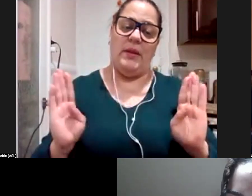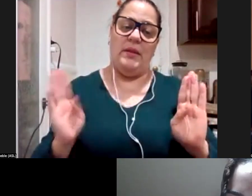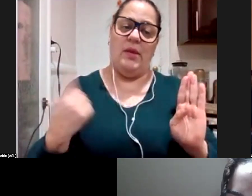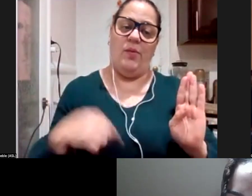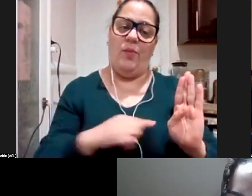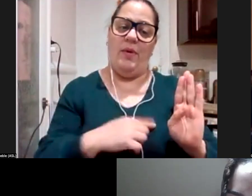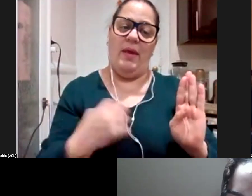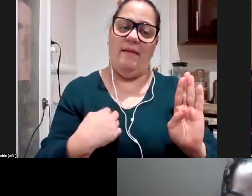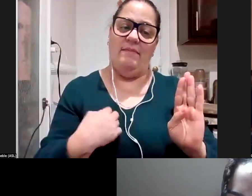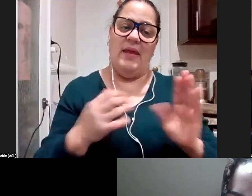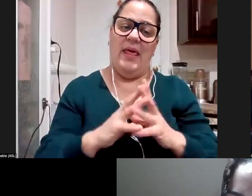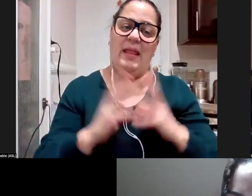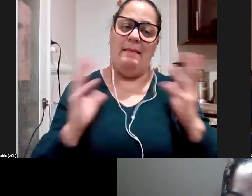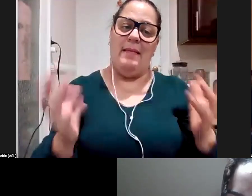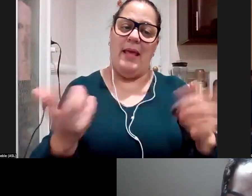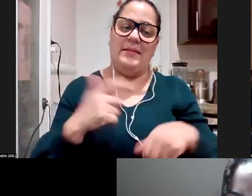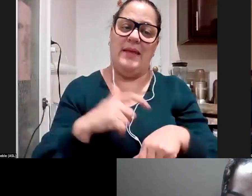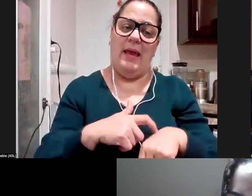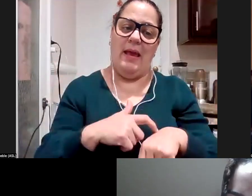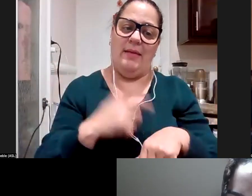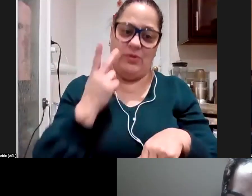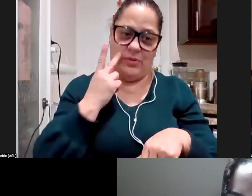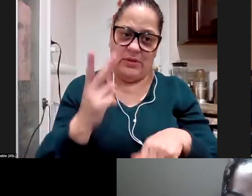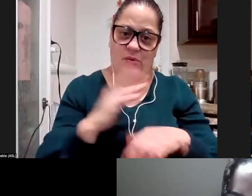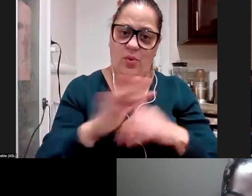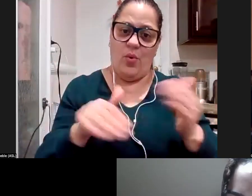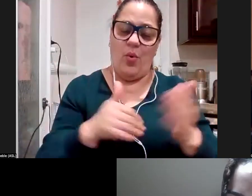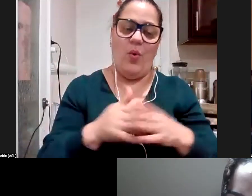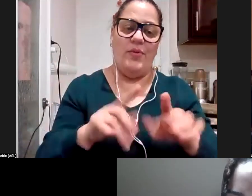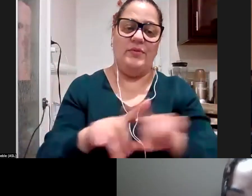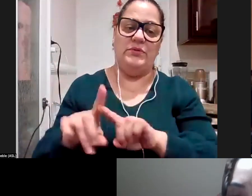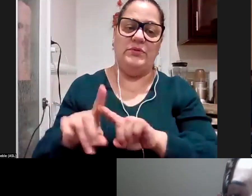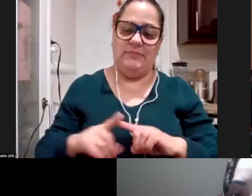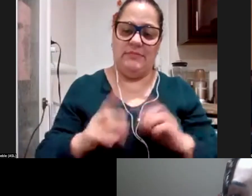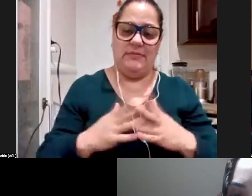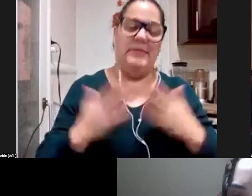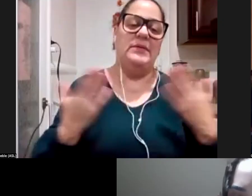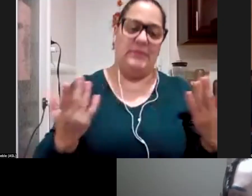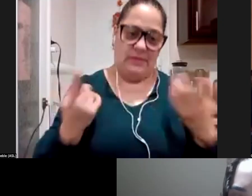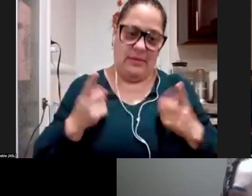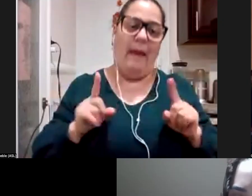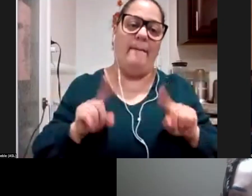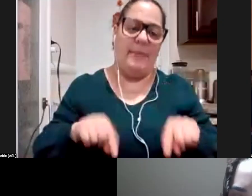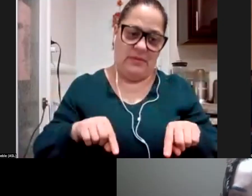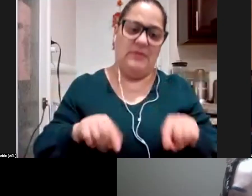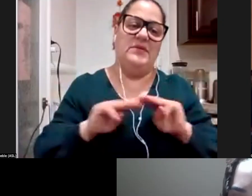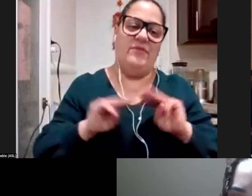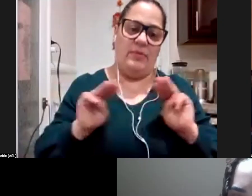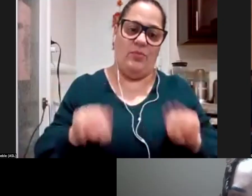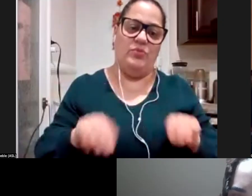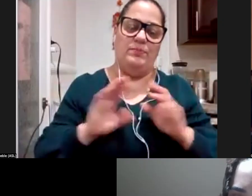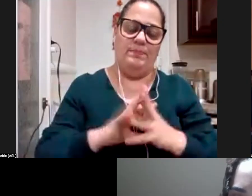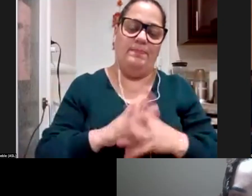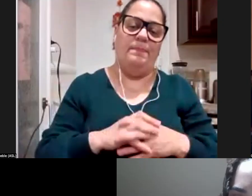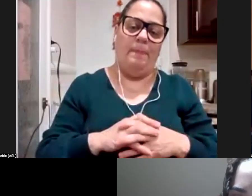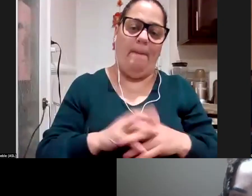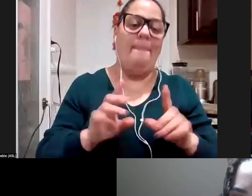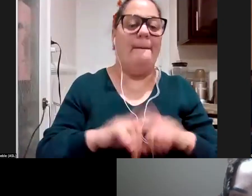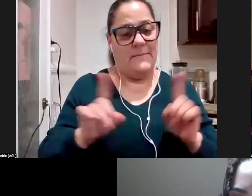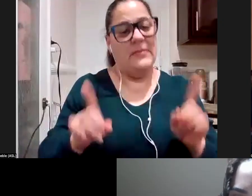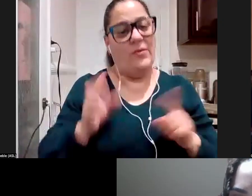we haven't had a lot of bandwidth to look much outside of ourselves. But that will be our future.